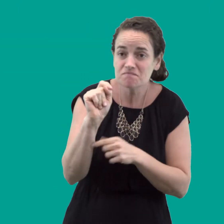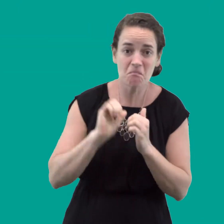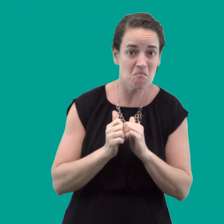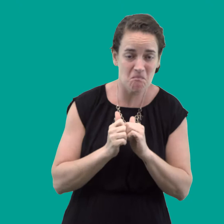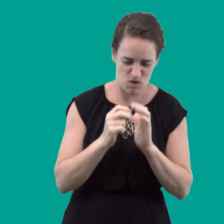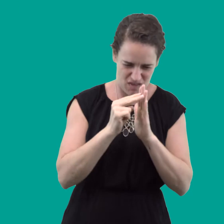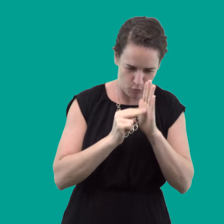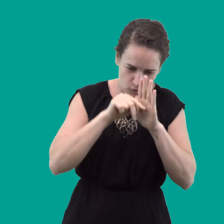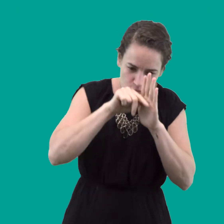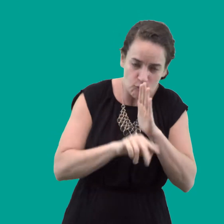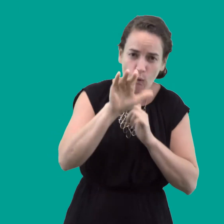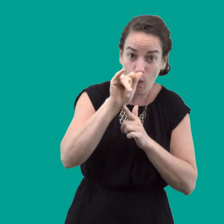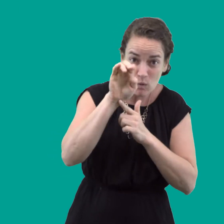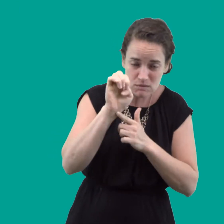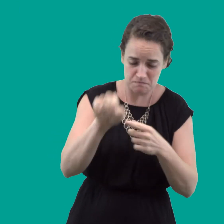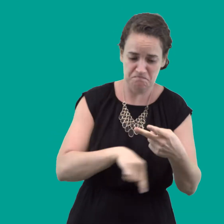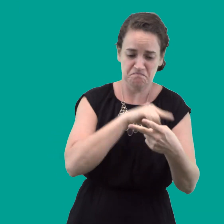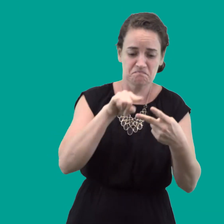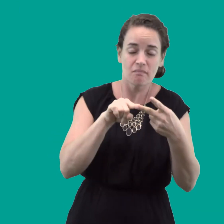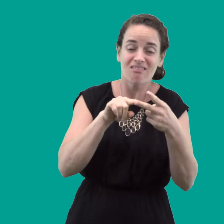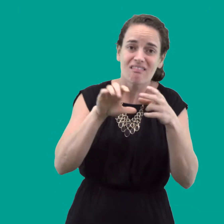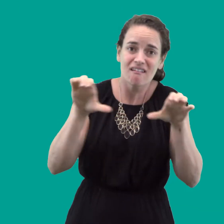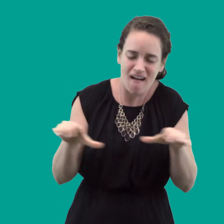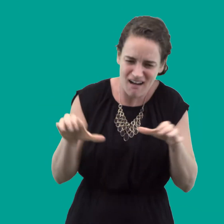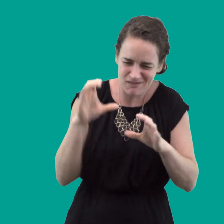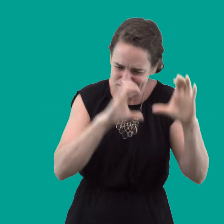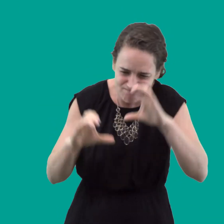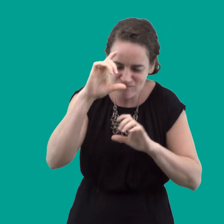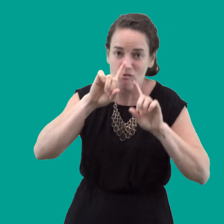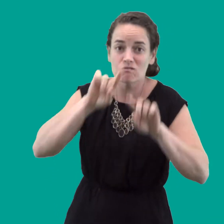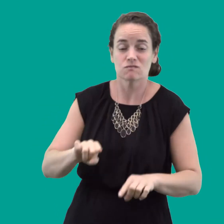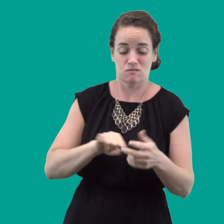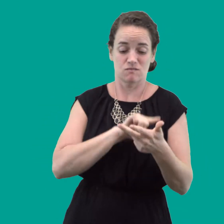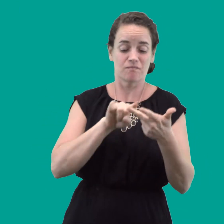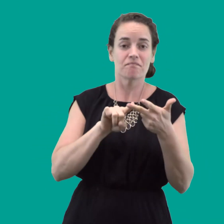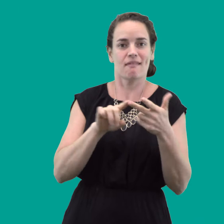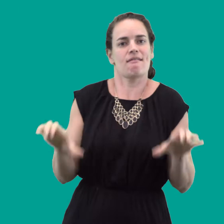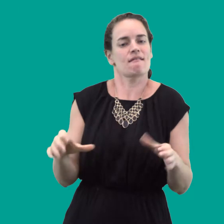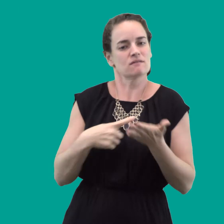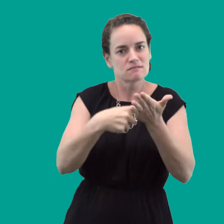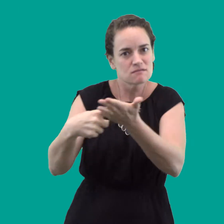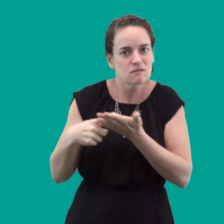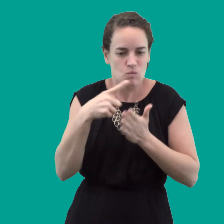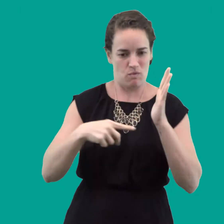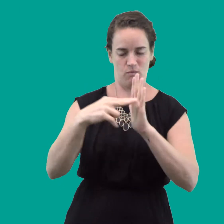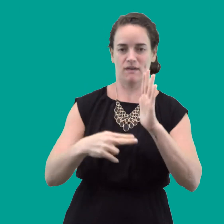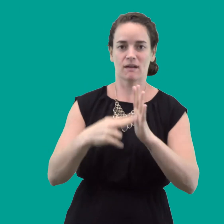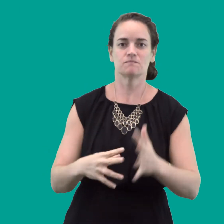The students read closely, actively search for answers, and actively discuss what they have read.